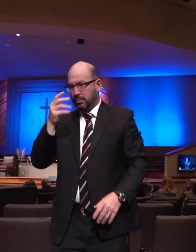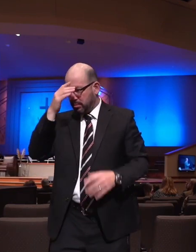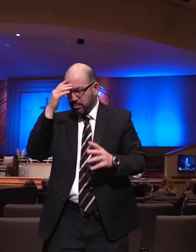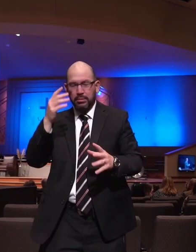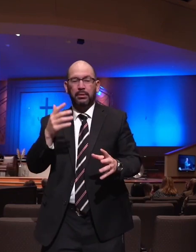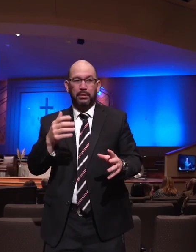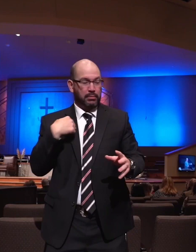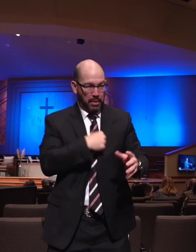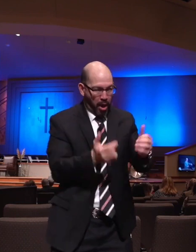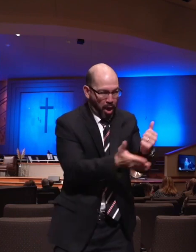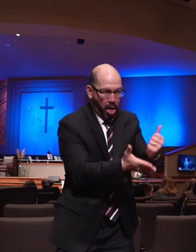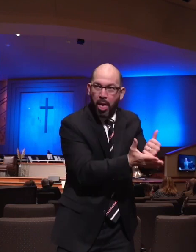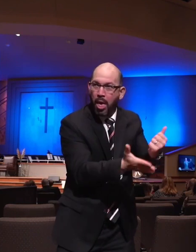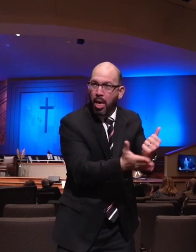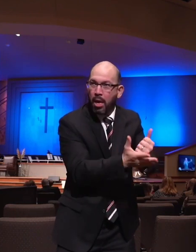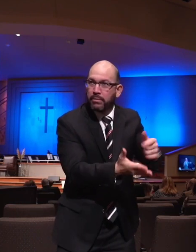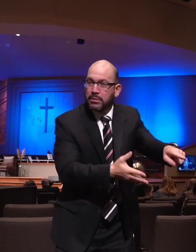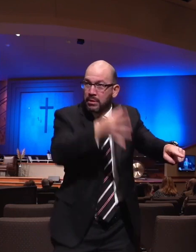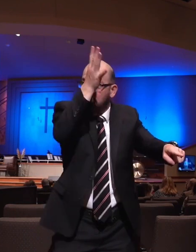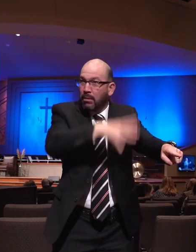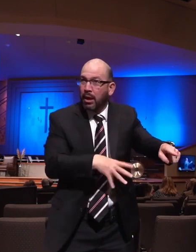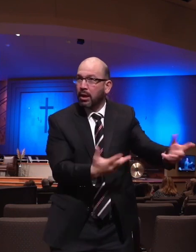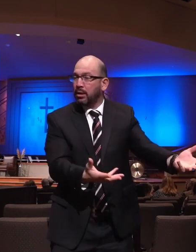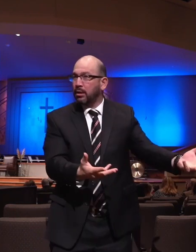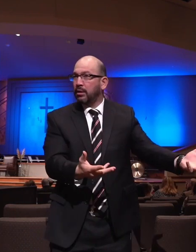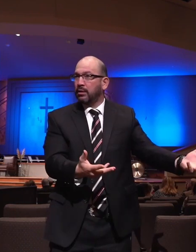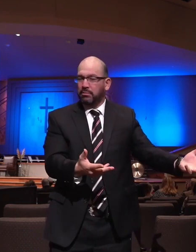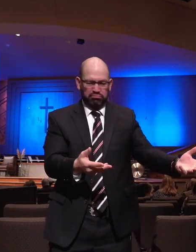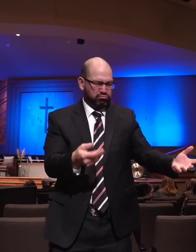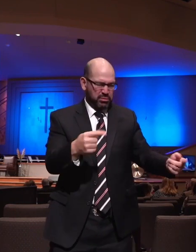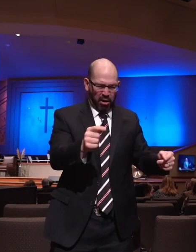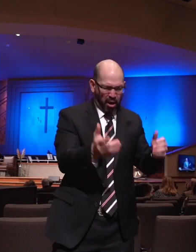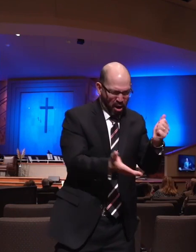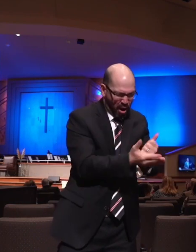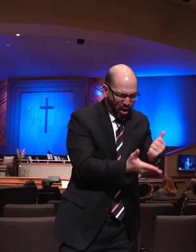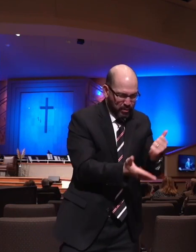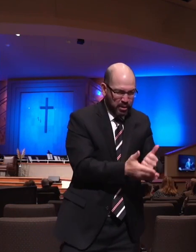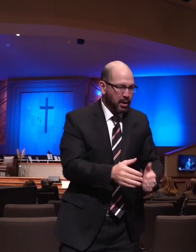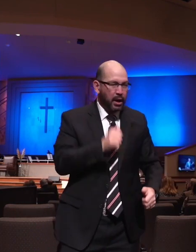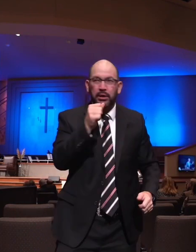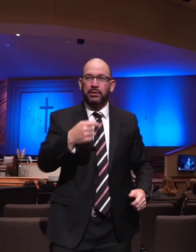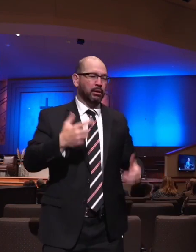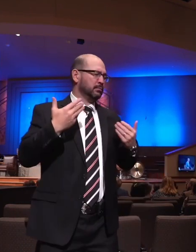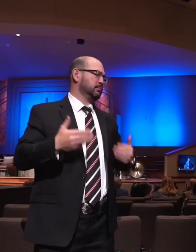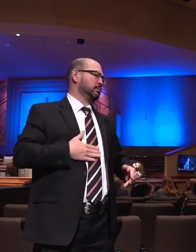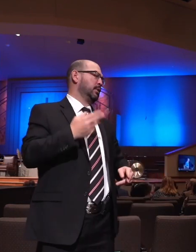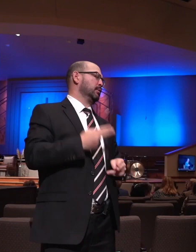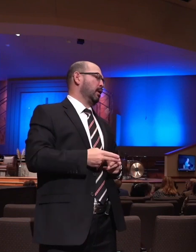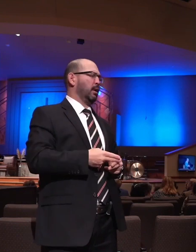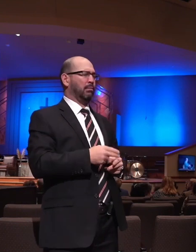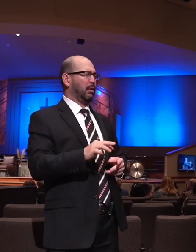this wood Luke and I are putting and this guys putting wood on I didn't stop and say hi my name is Pastor Schettler we're just